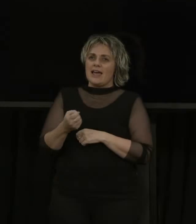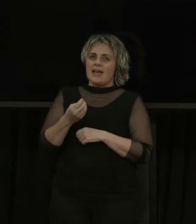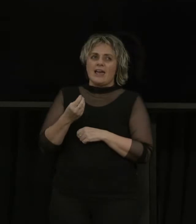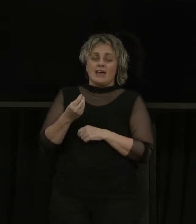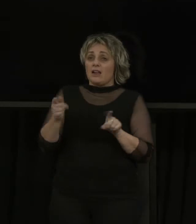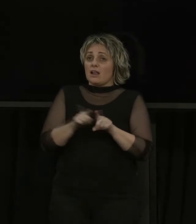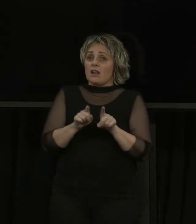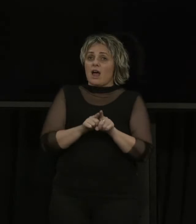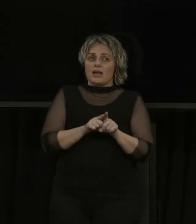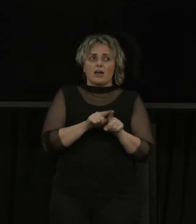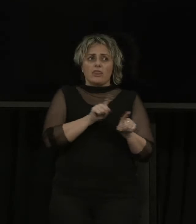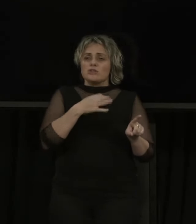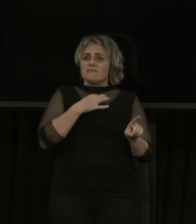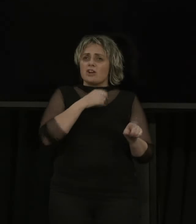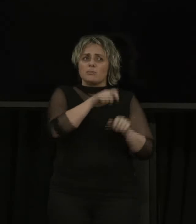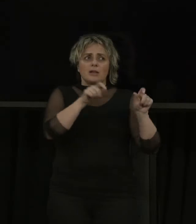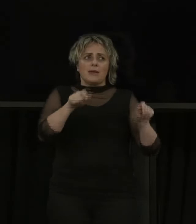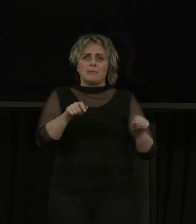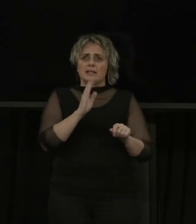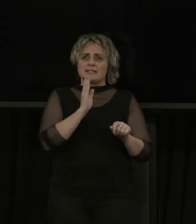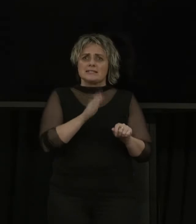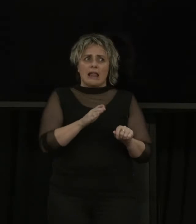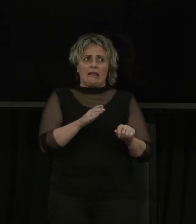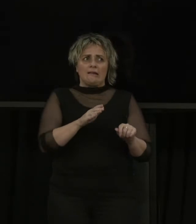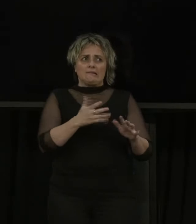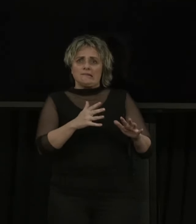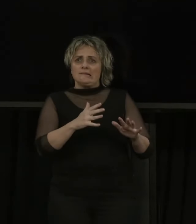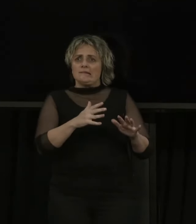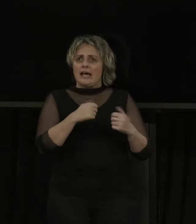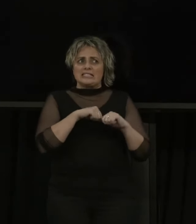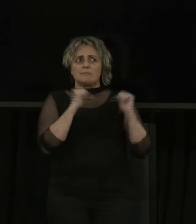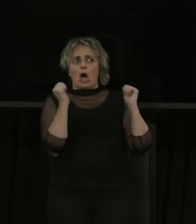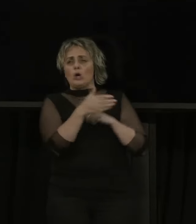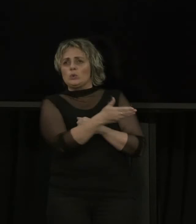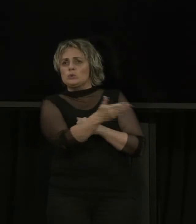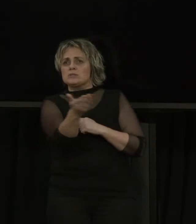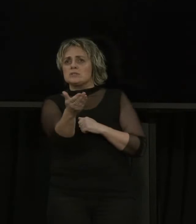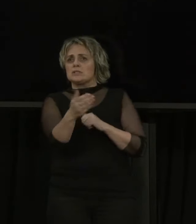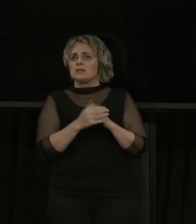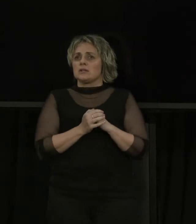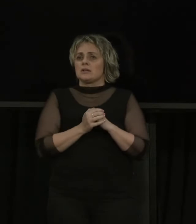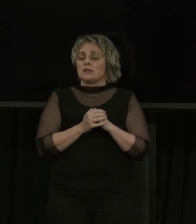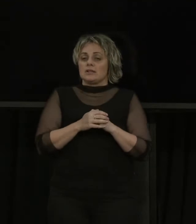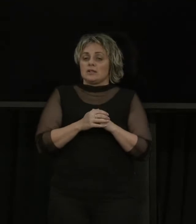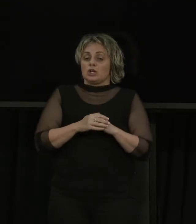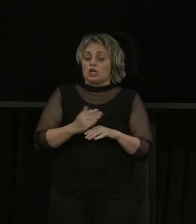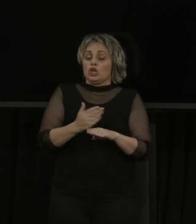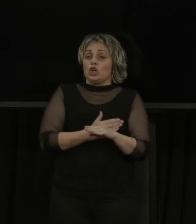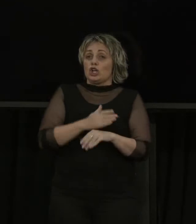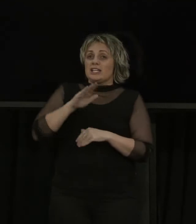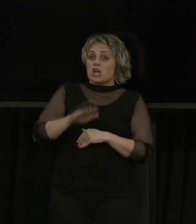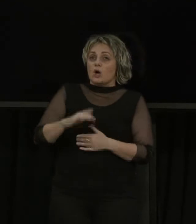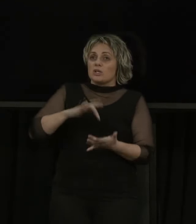are feeling frustrated that